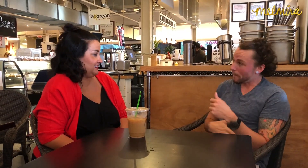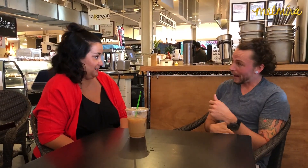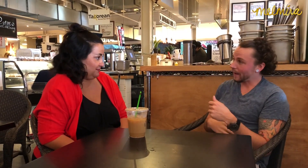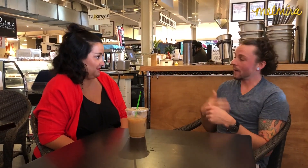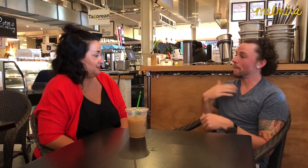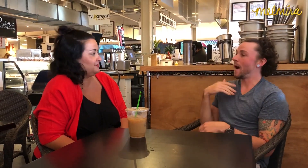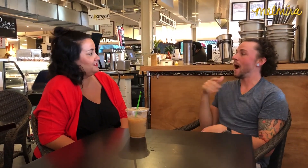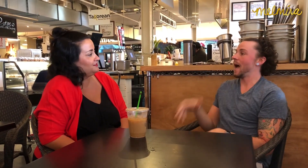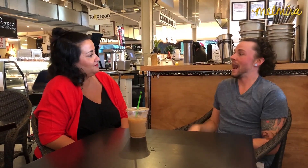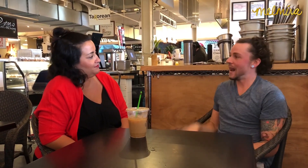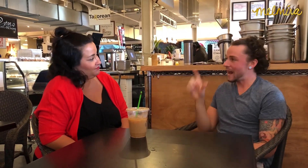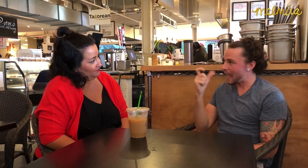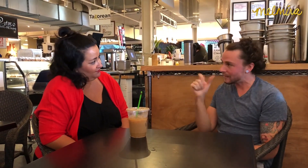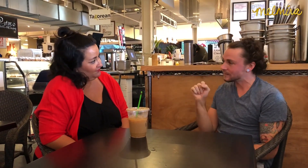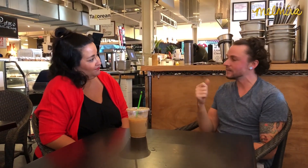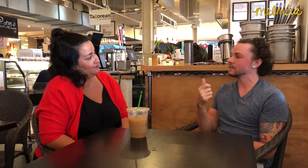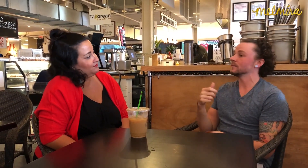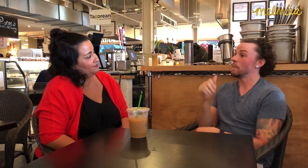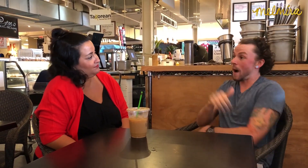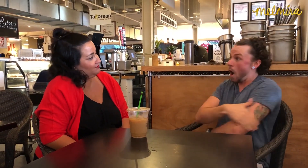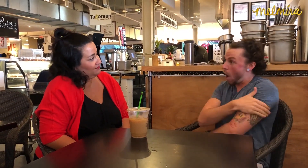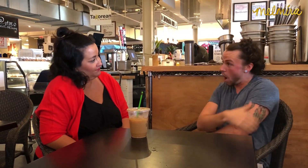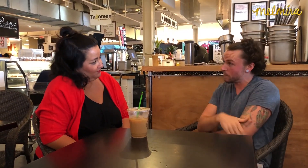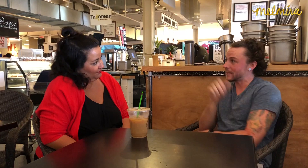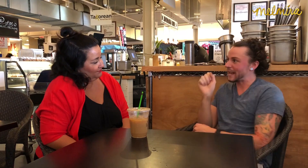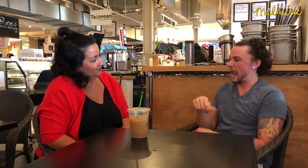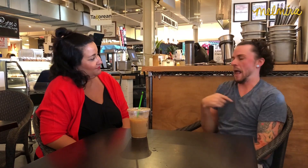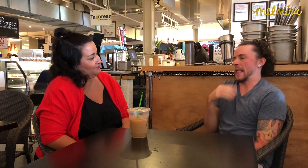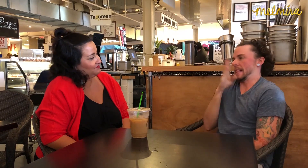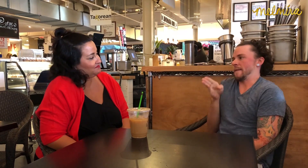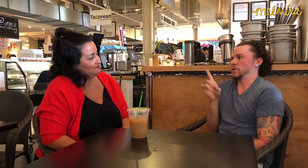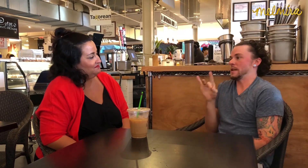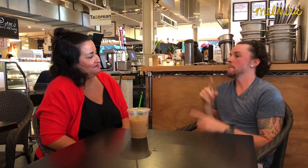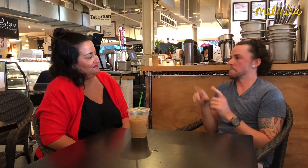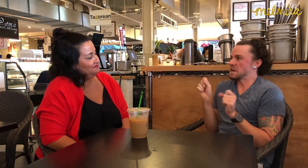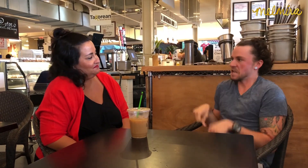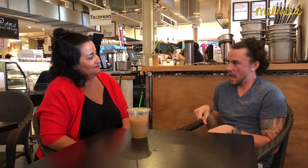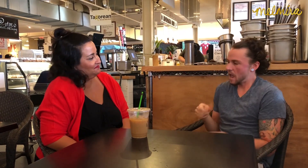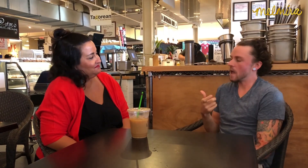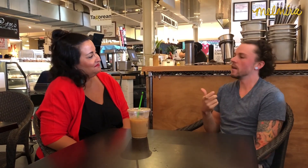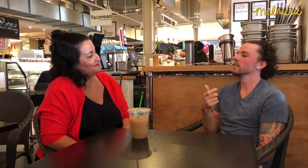including my stomach, legs and arms. I've never done that, but I can if I wanted to.